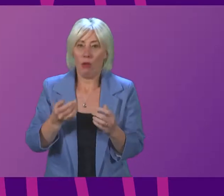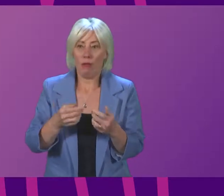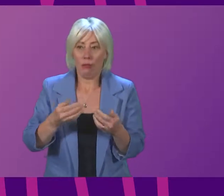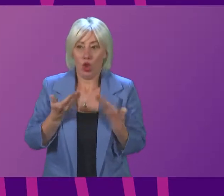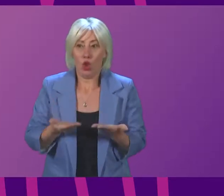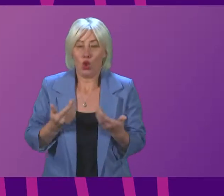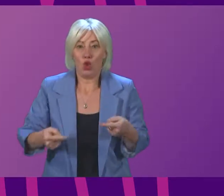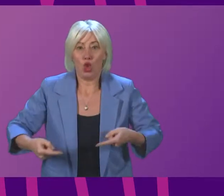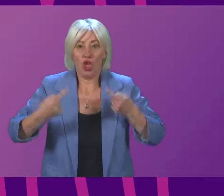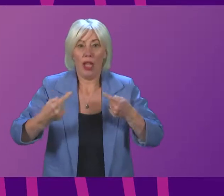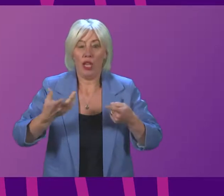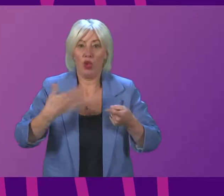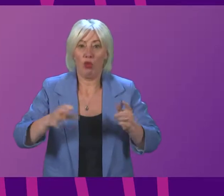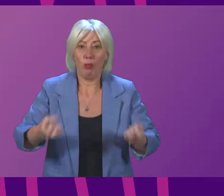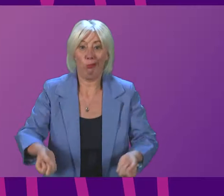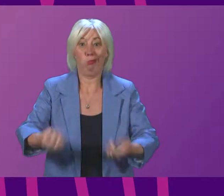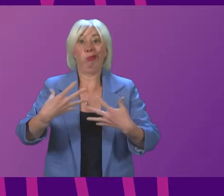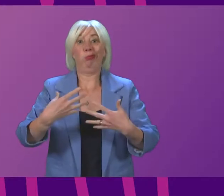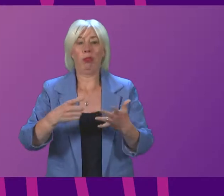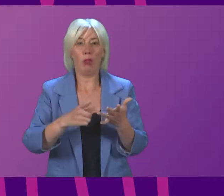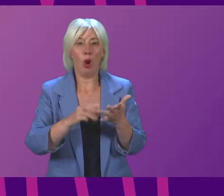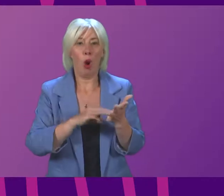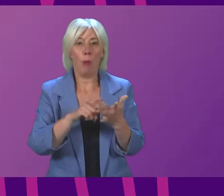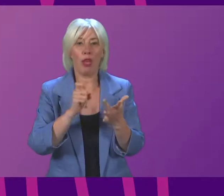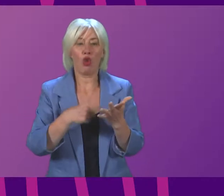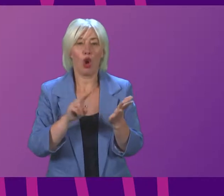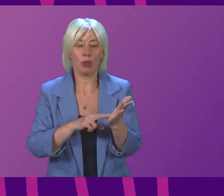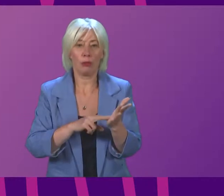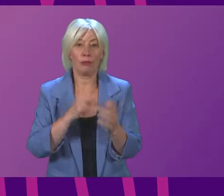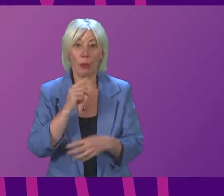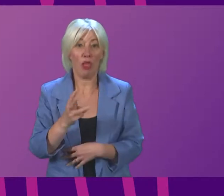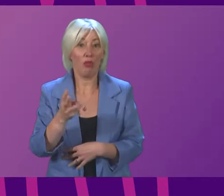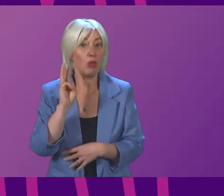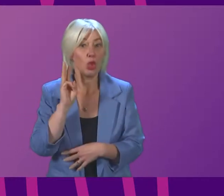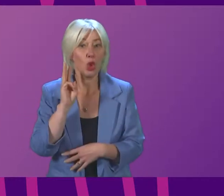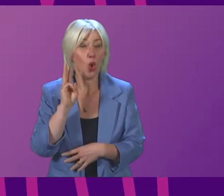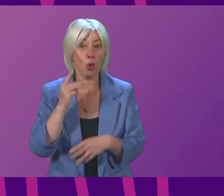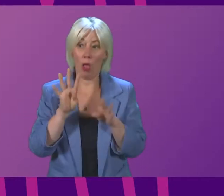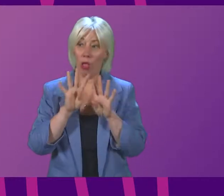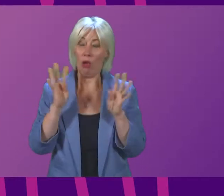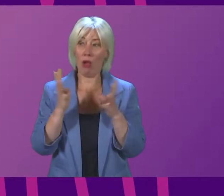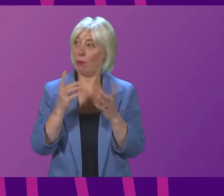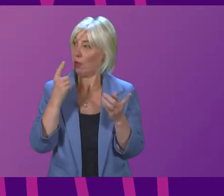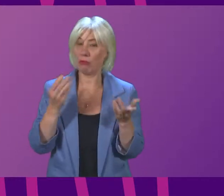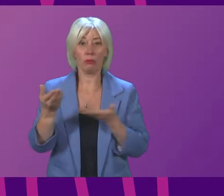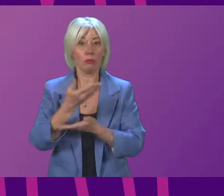thrown at us. Three weeks ago, the Cabinet had a discussion that could, in general,